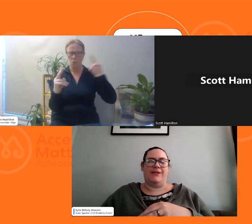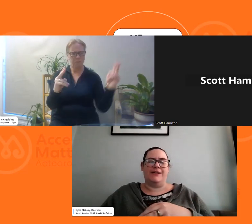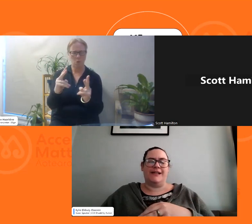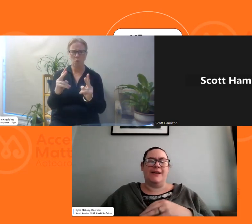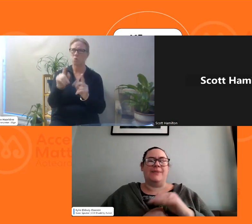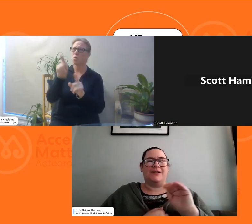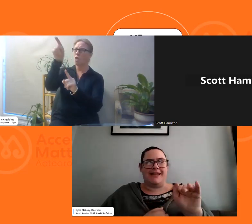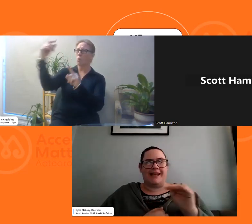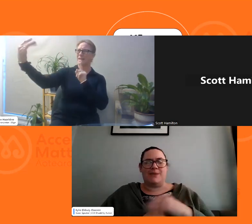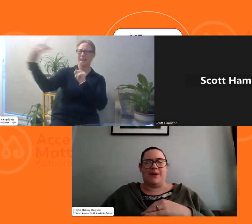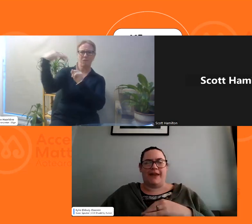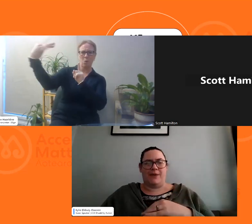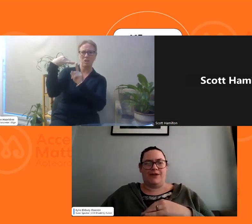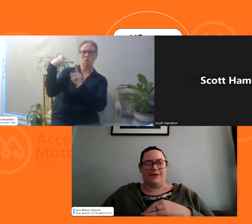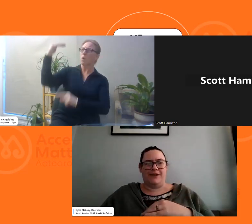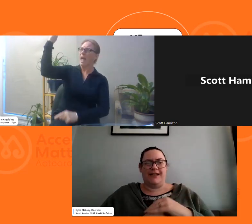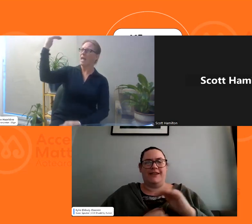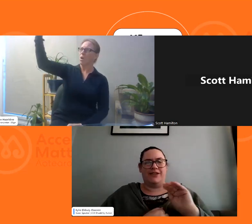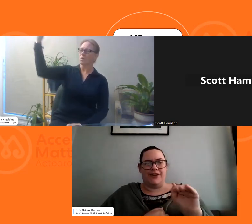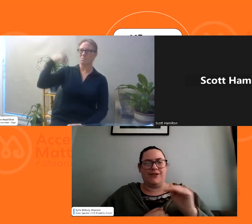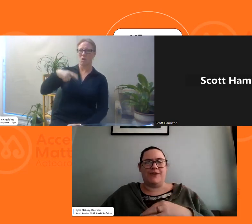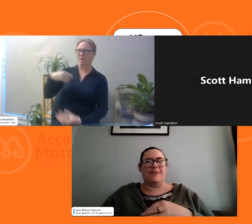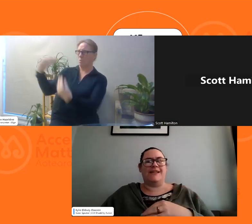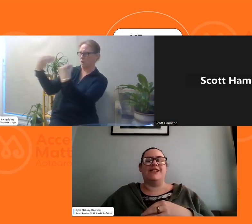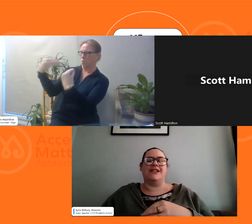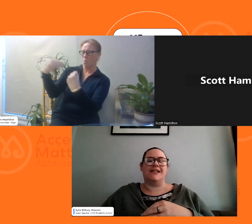adults, because that's what they were taught. Those were the messages